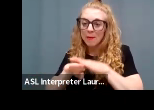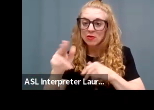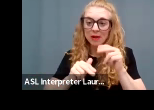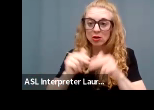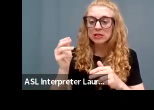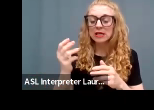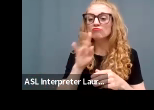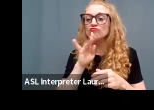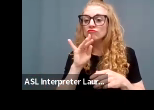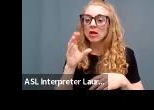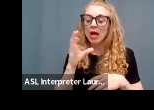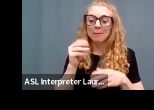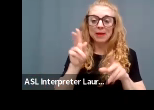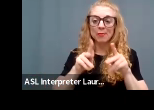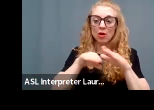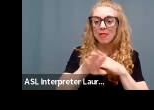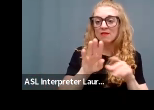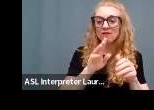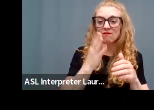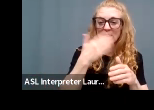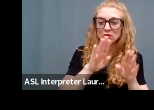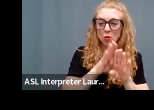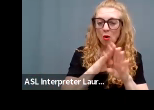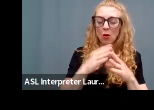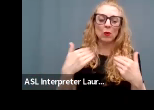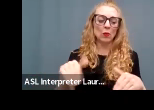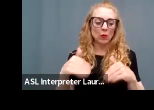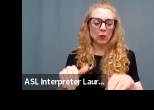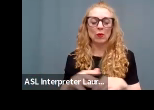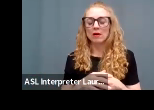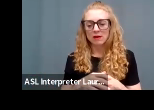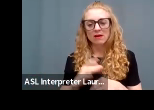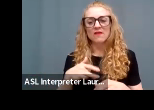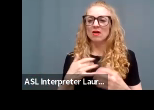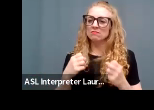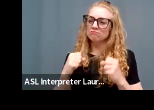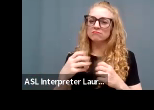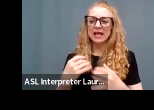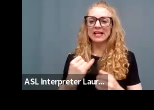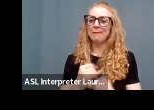door so it's just a phenomenal uh emancipated for people with certain types of disabilities